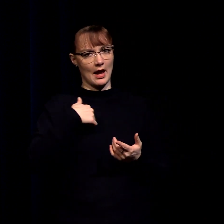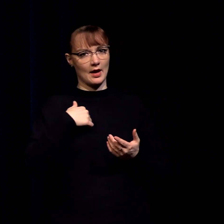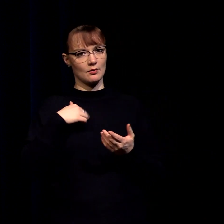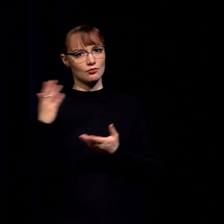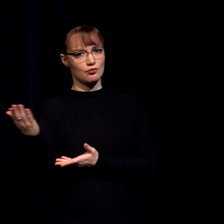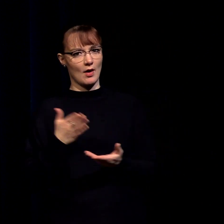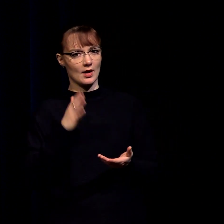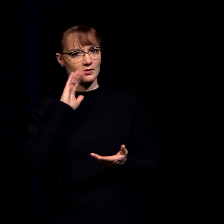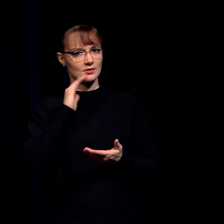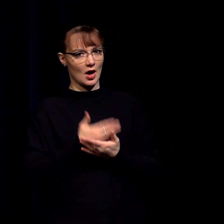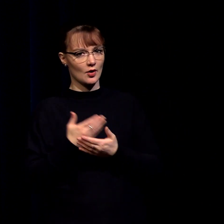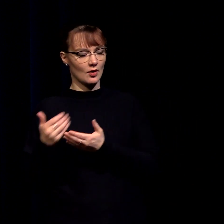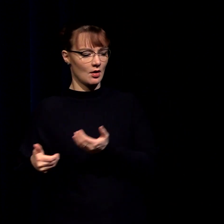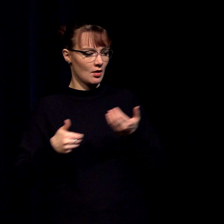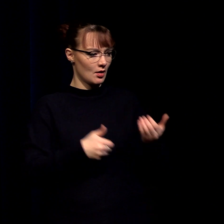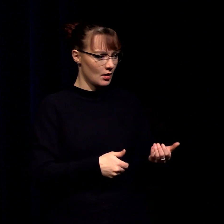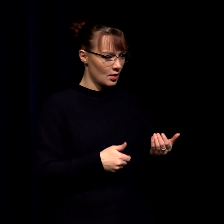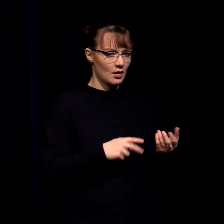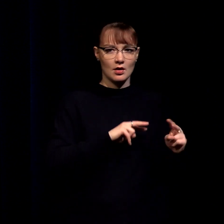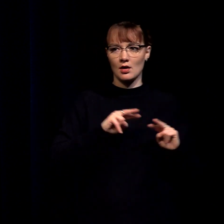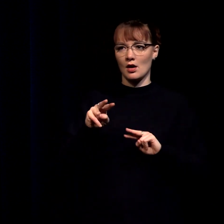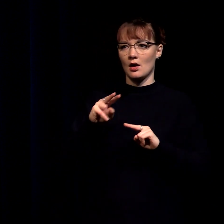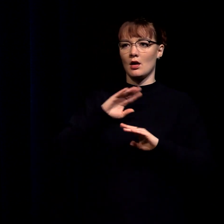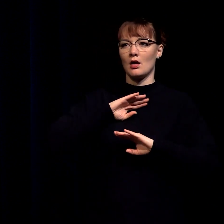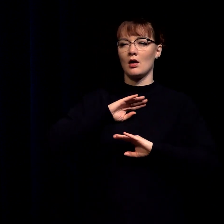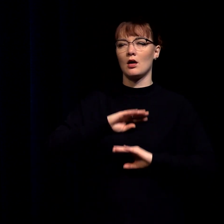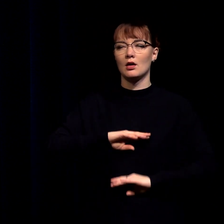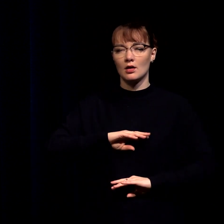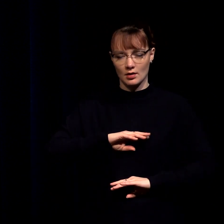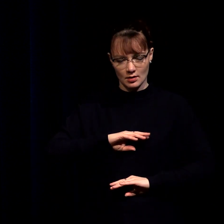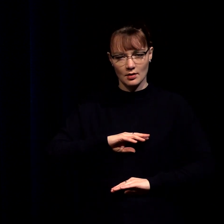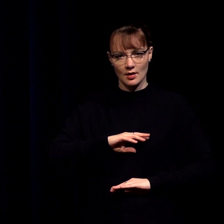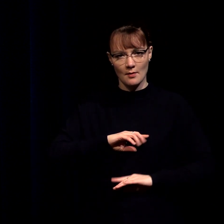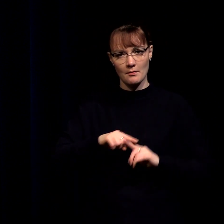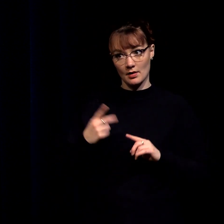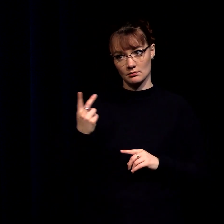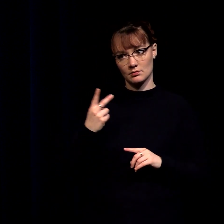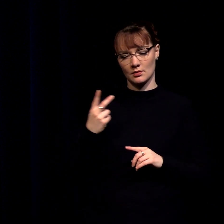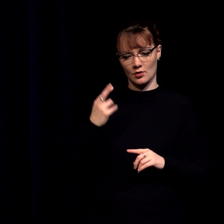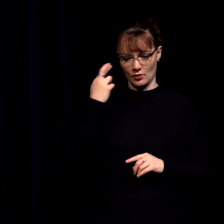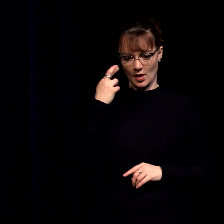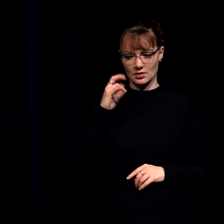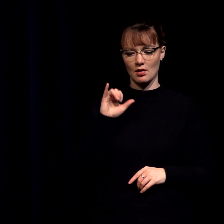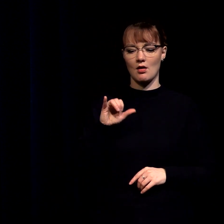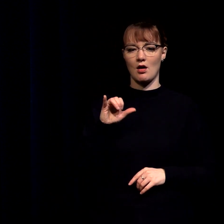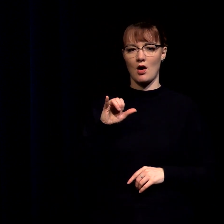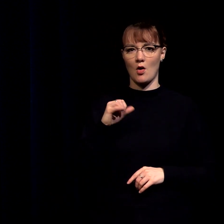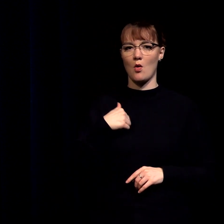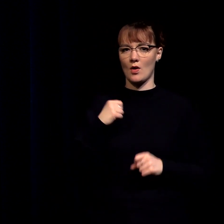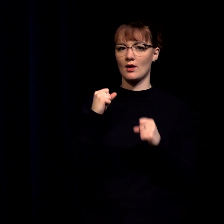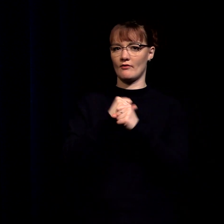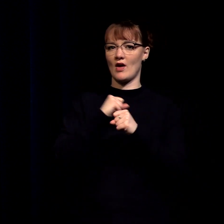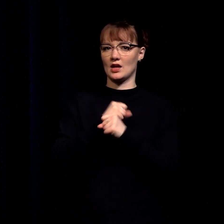be okay and the relief that came over her. But we quickly in tears realized that we were in a battle. She said, Rob, when the